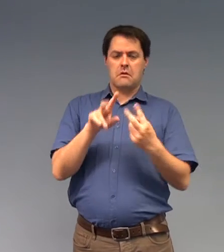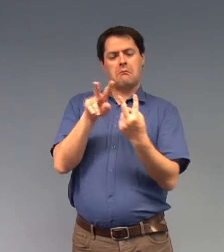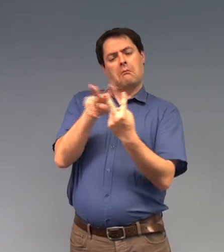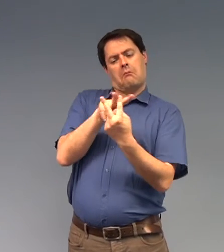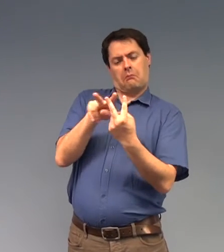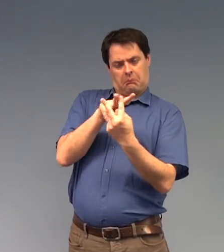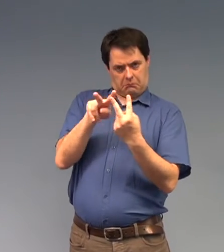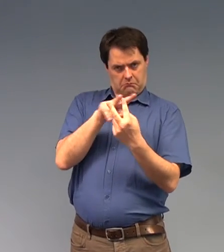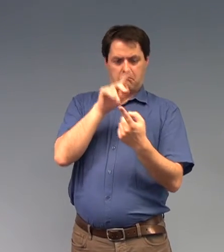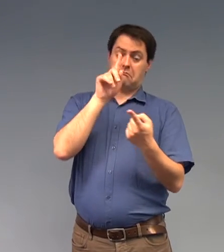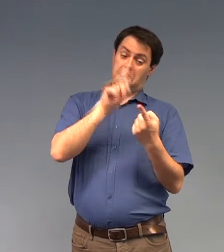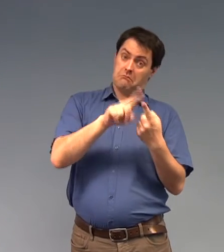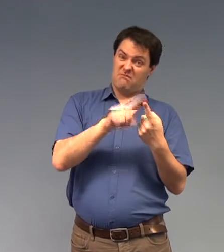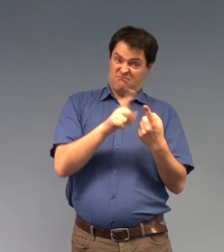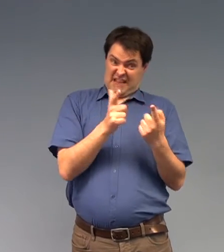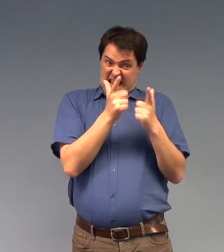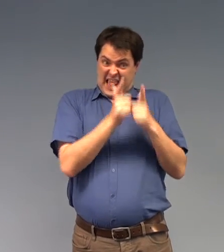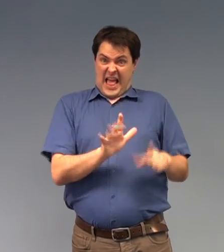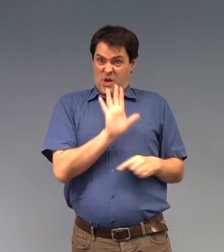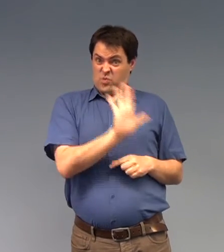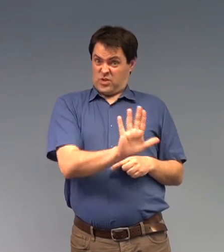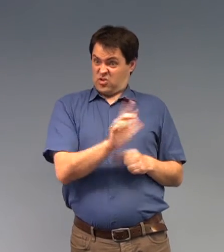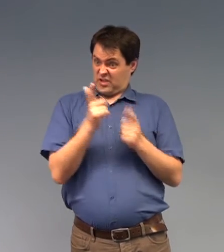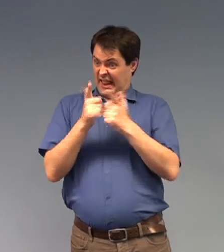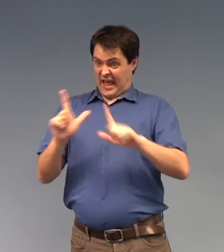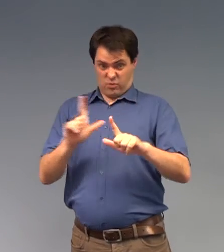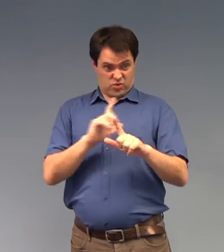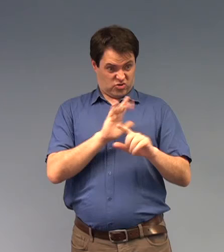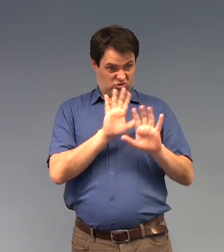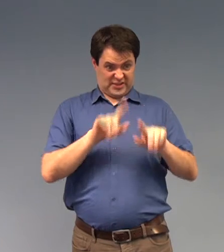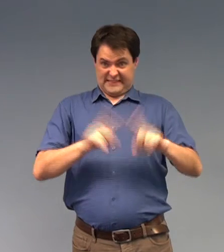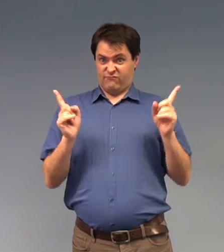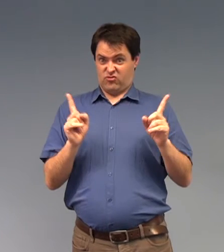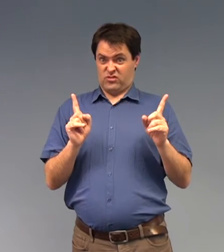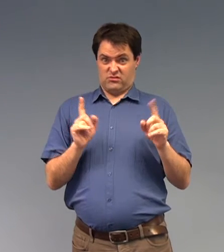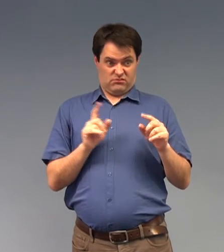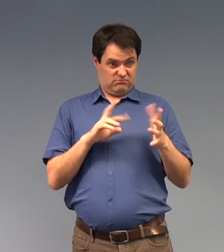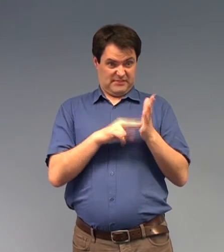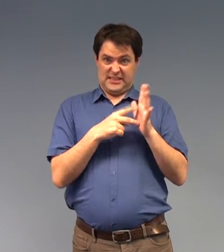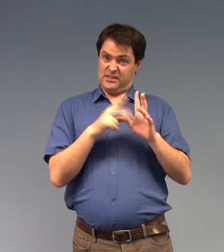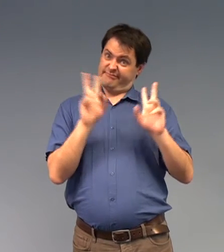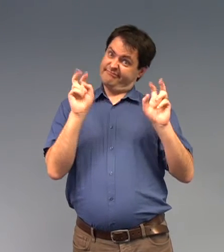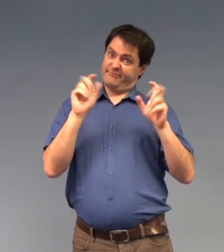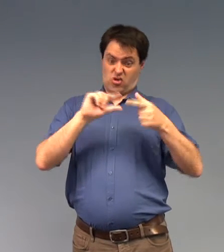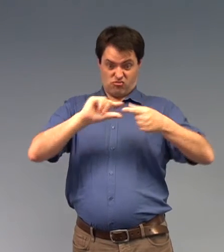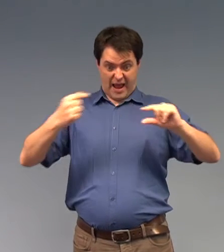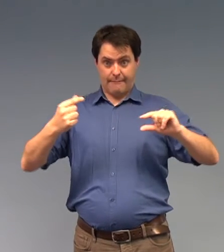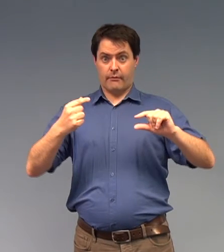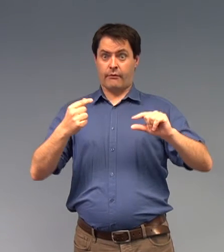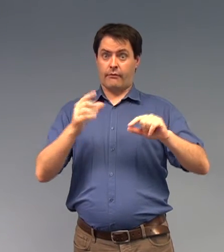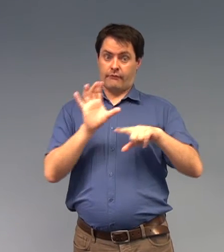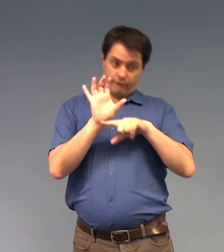What's interesting is Sequeiros sees that some of these things happen